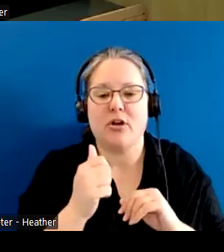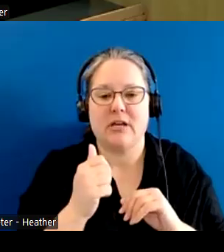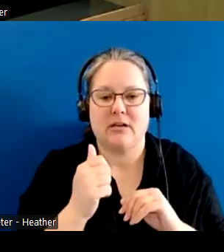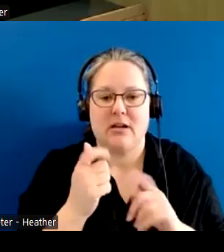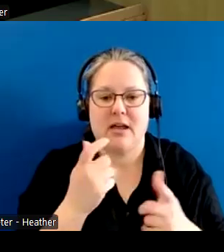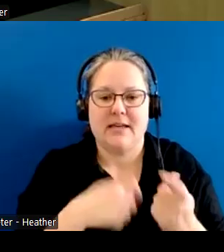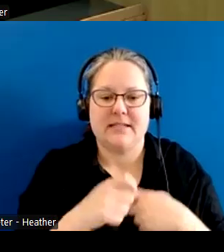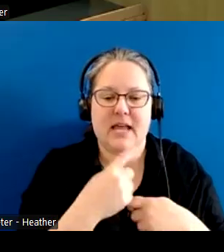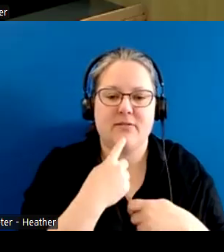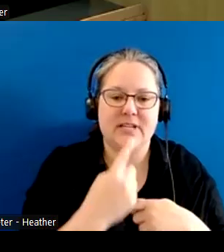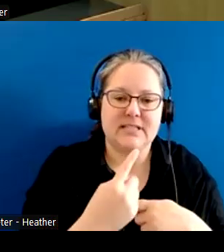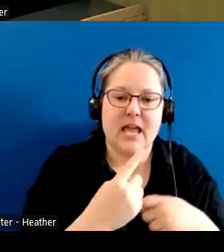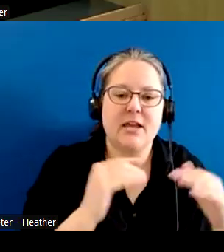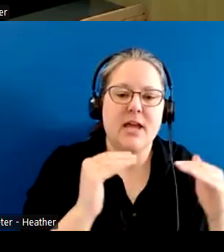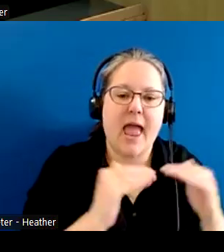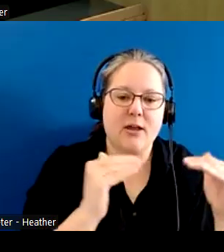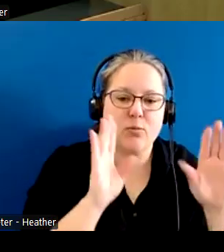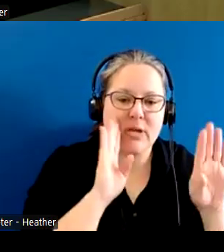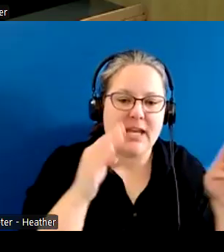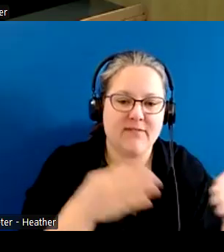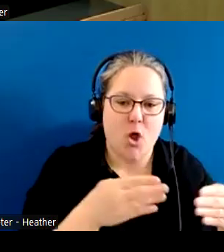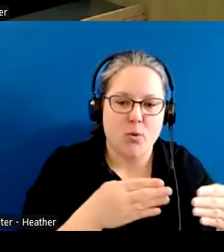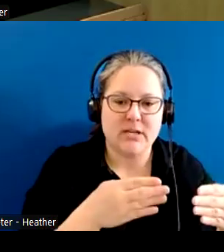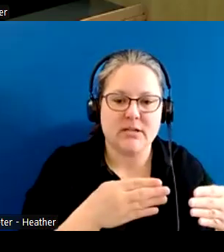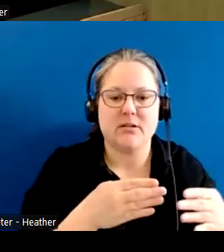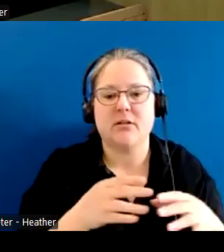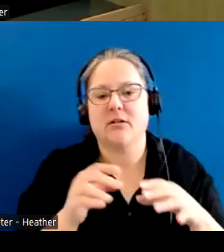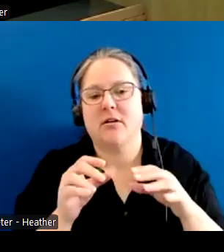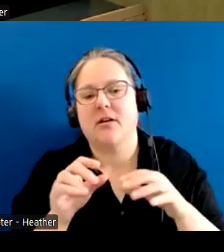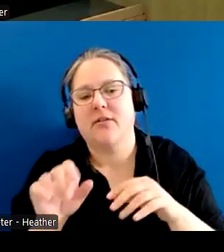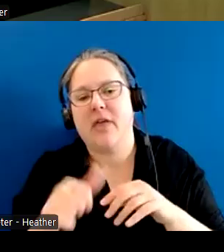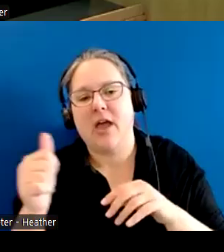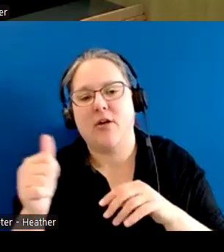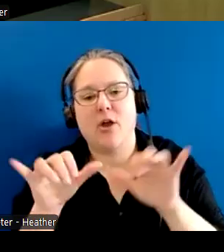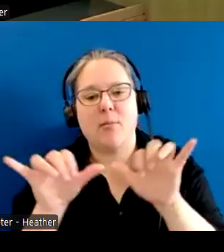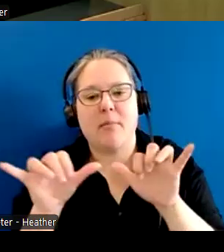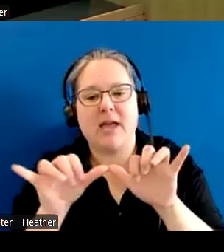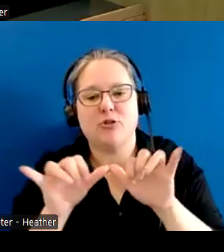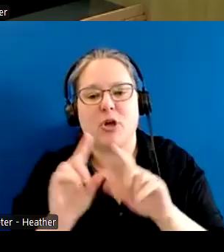than saying um it's equity focused you know the potential alternative is measurable differences